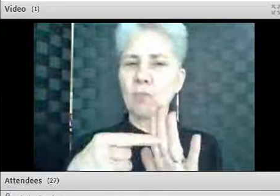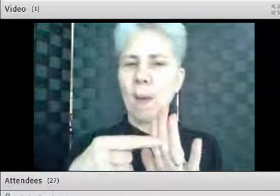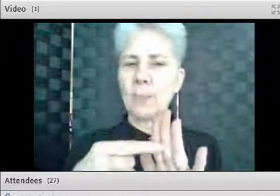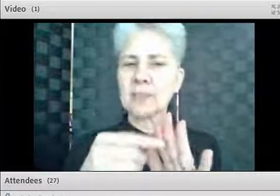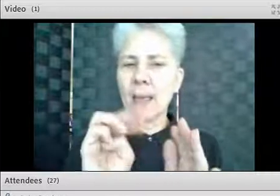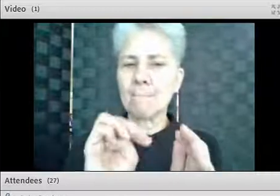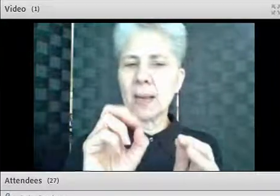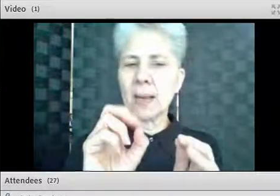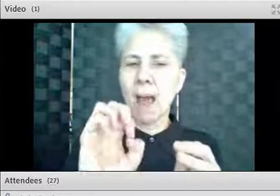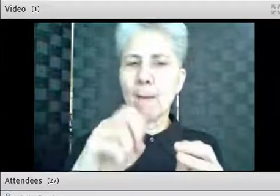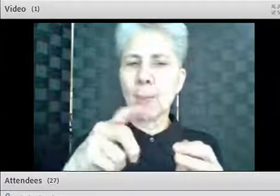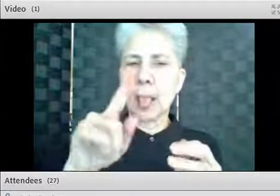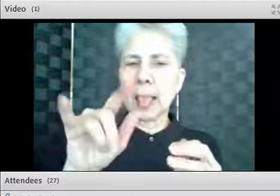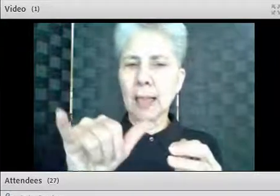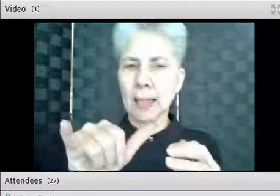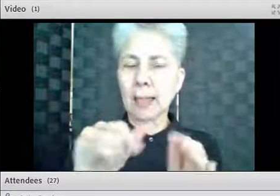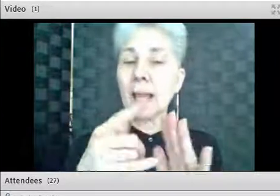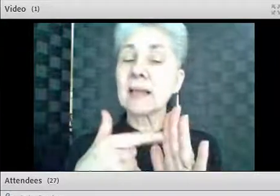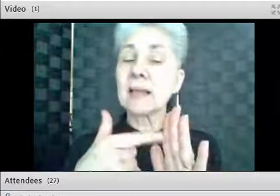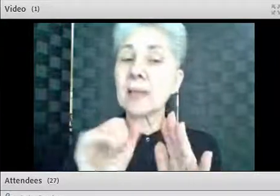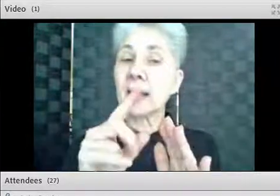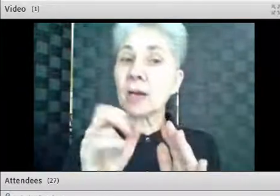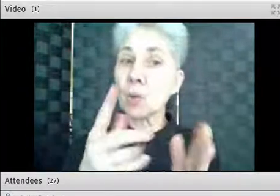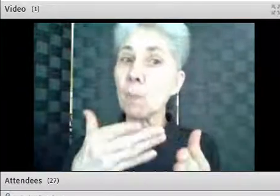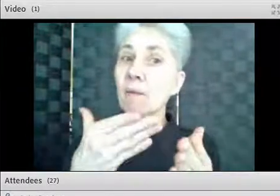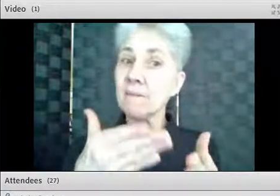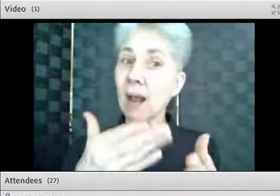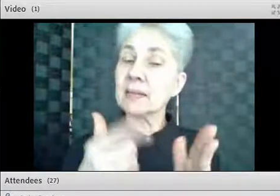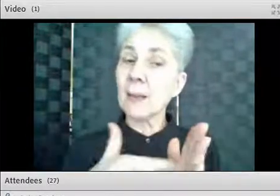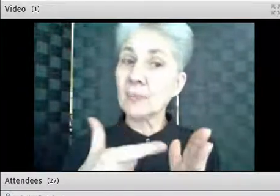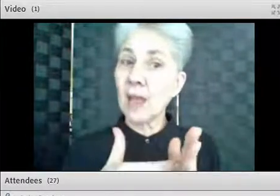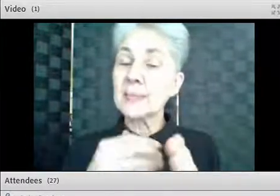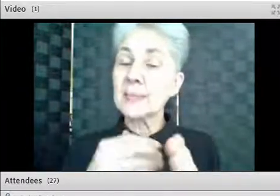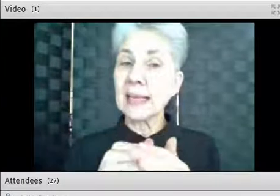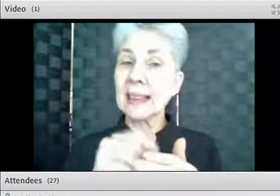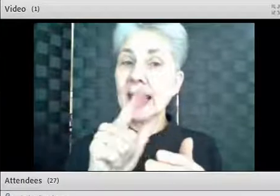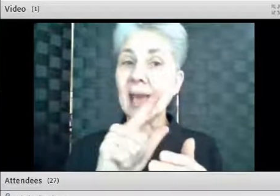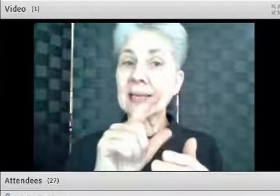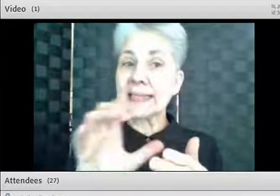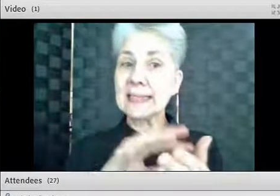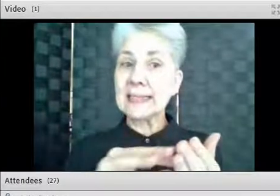and sometimes, these Cutters are actually provided within the LCC schedules, as we'll see,